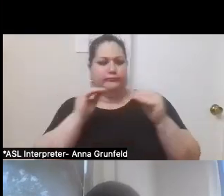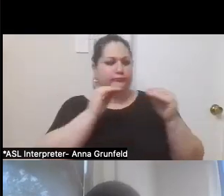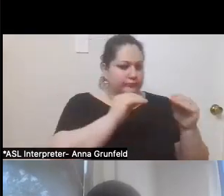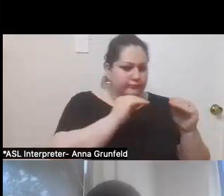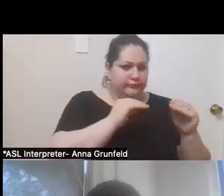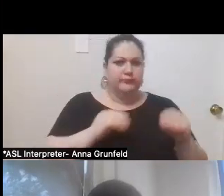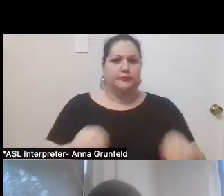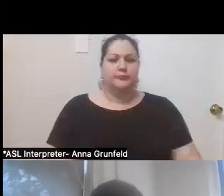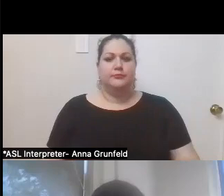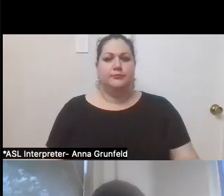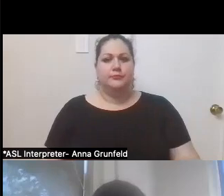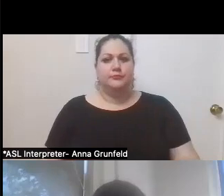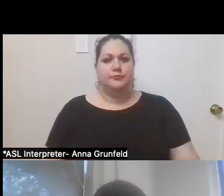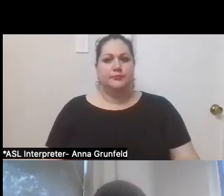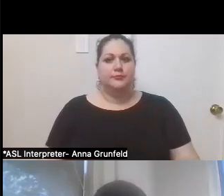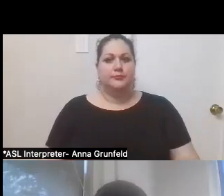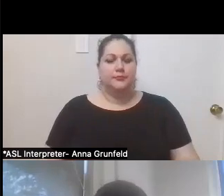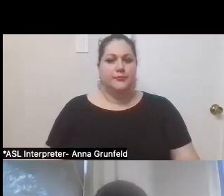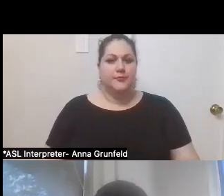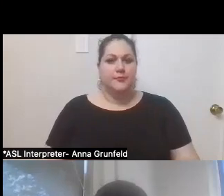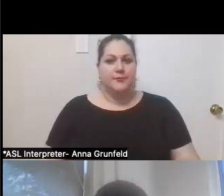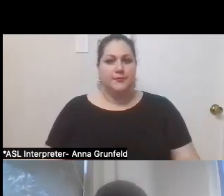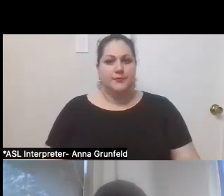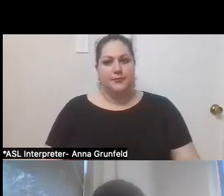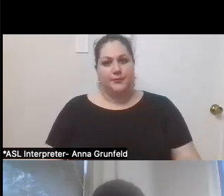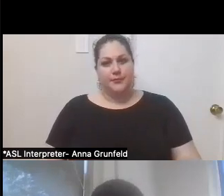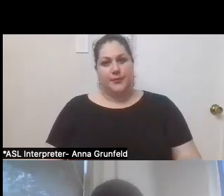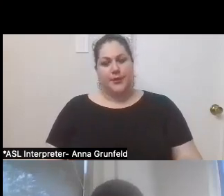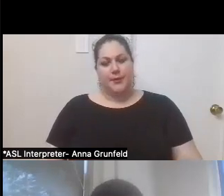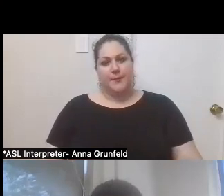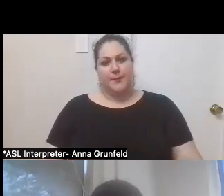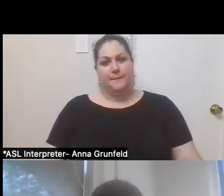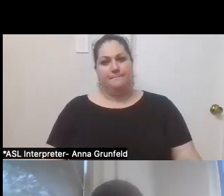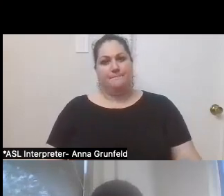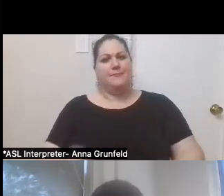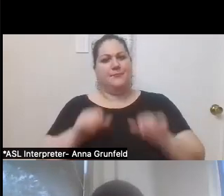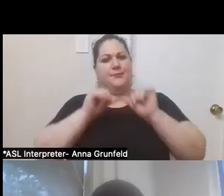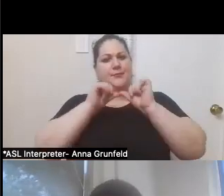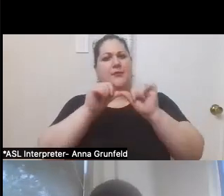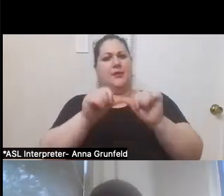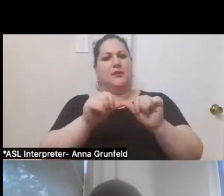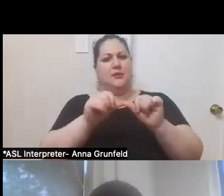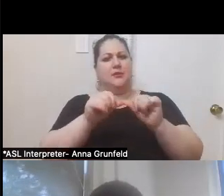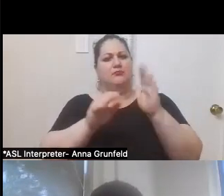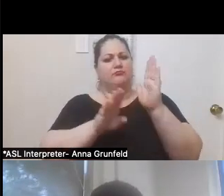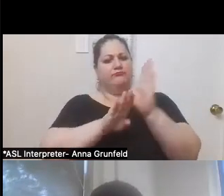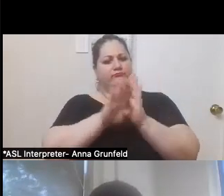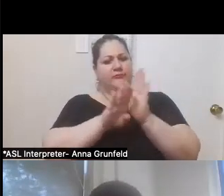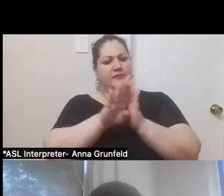You continue to, to build these relationships up because that's really important to do that.